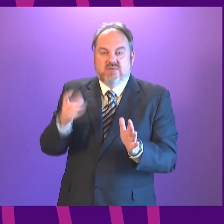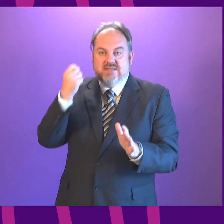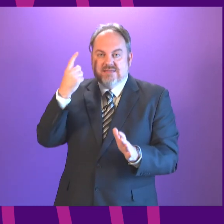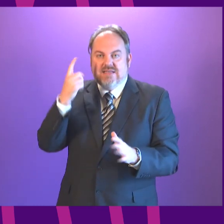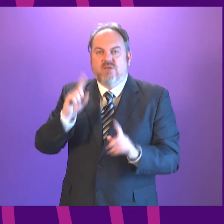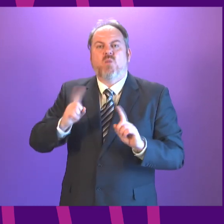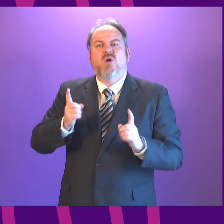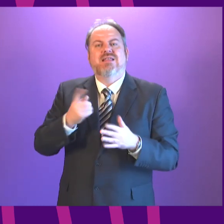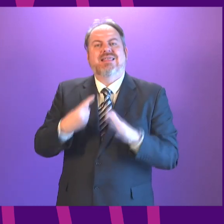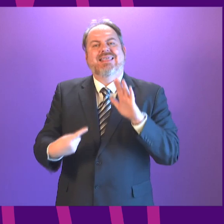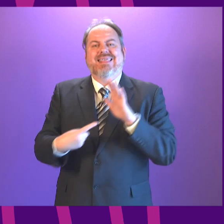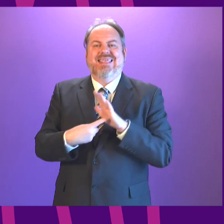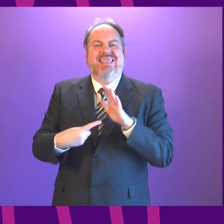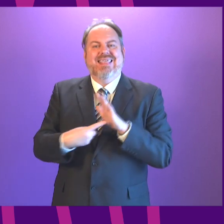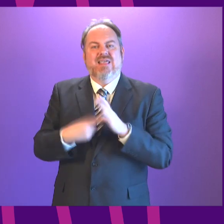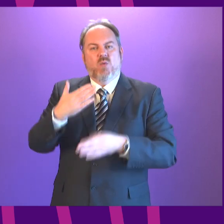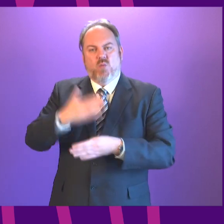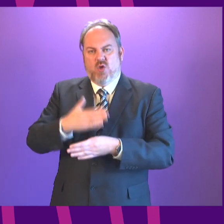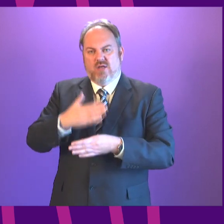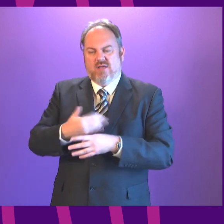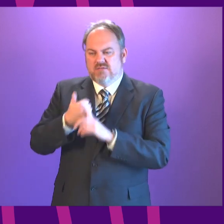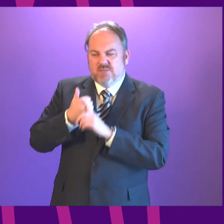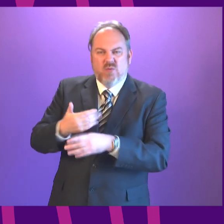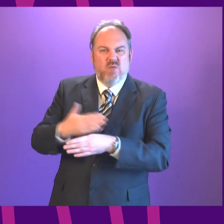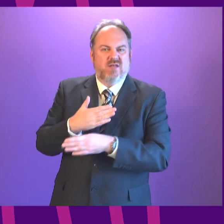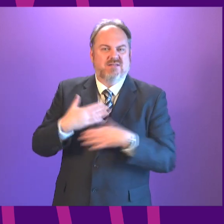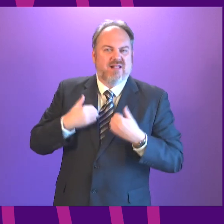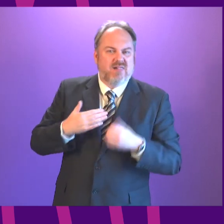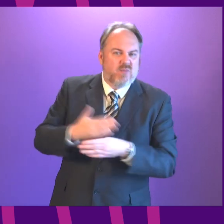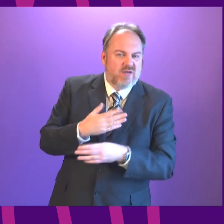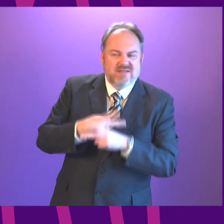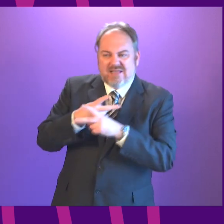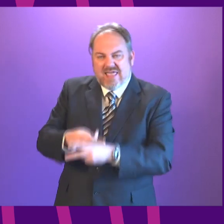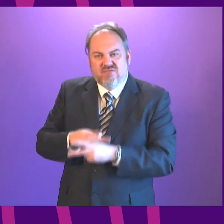The most important aim for us all—led, of course, by the actions that the Government